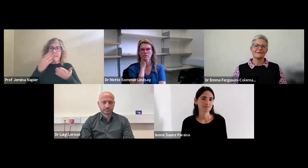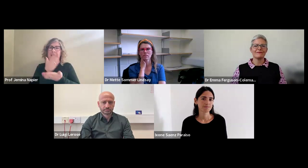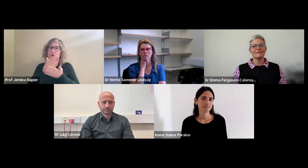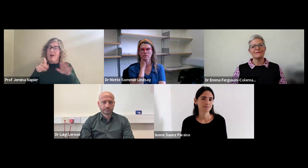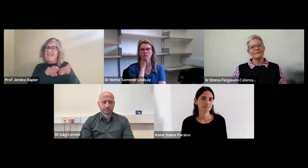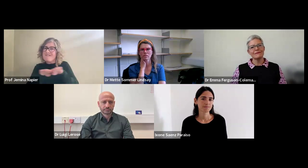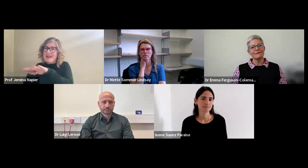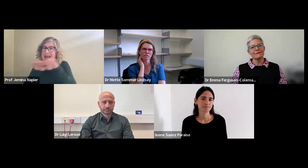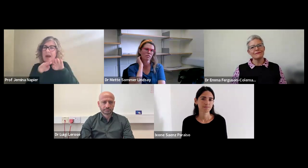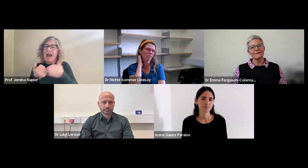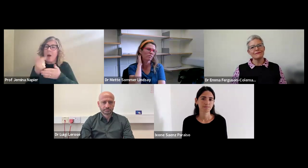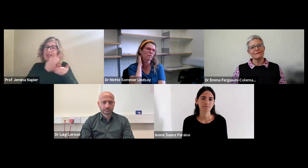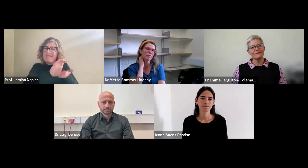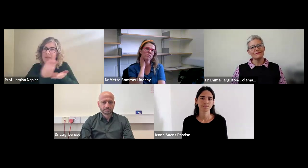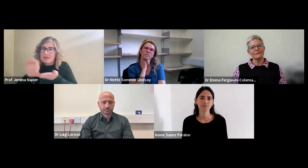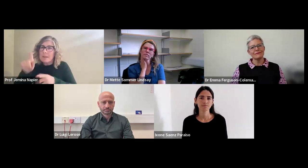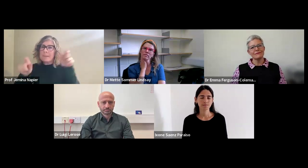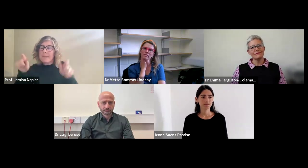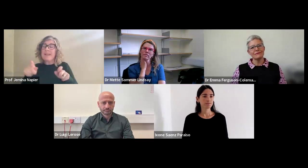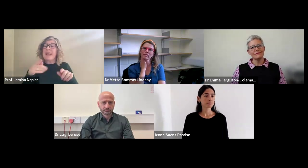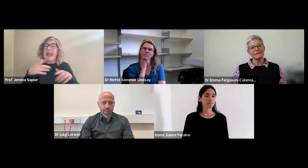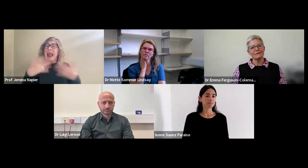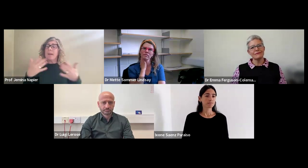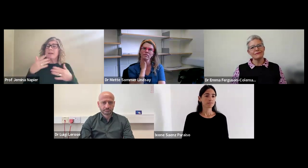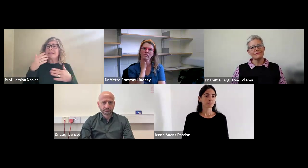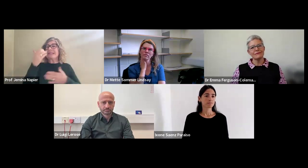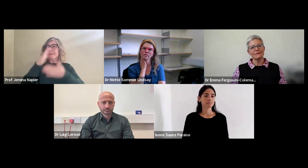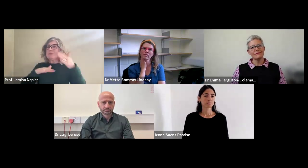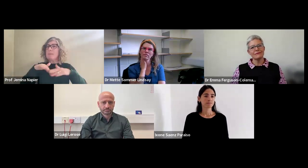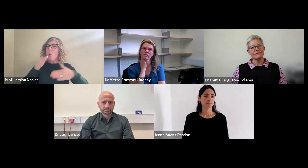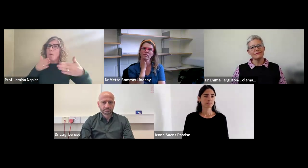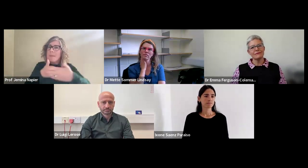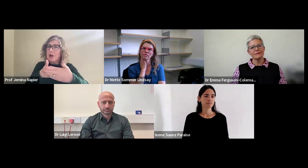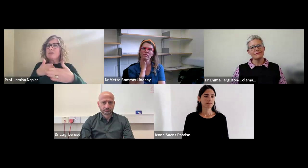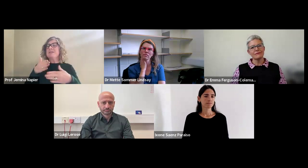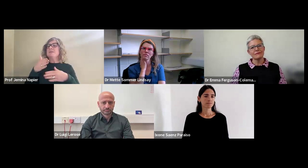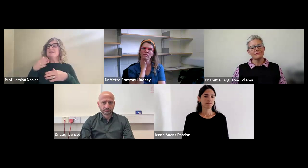the funders in terms of making sure that they allocate funding in a more fair way in the future